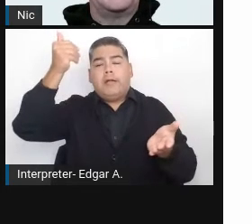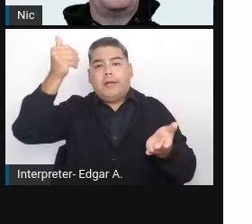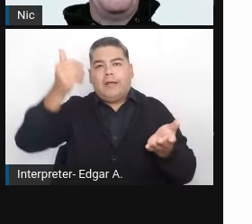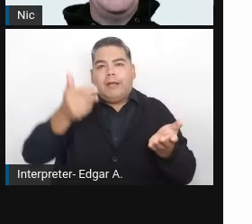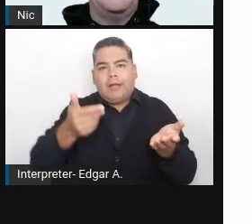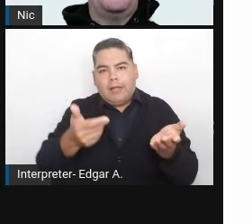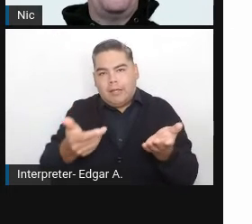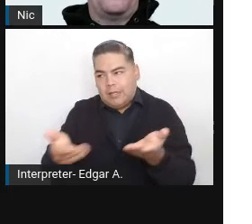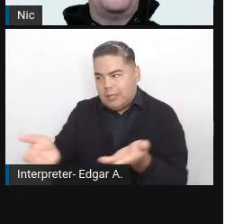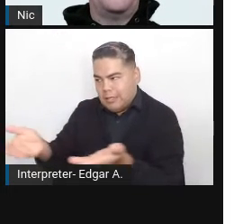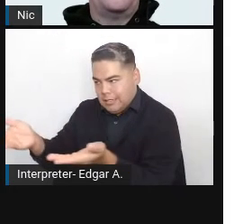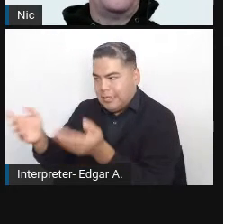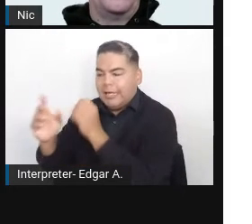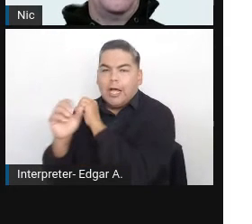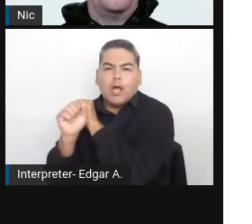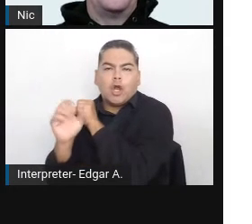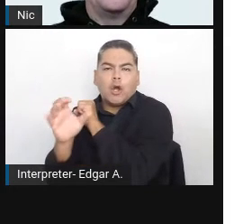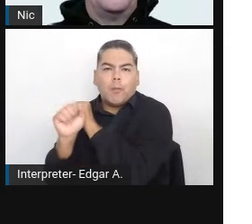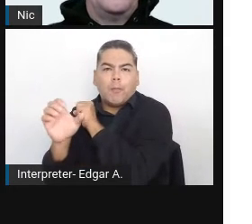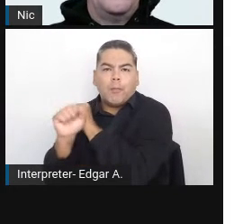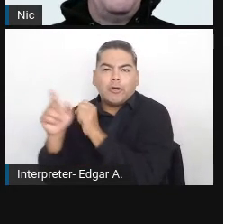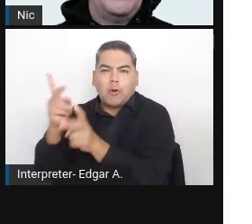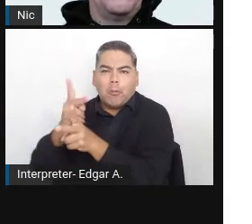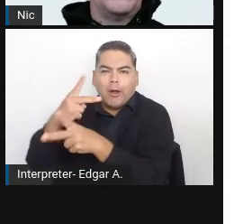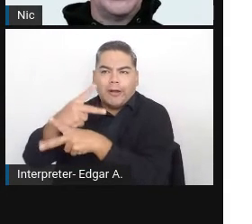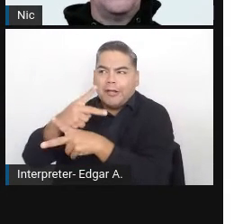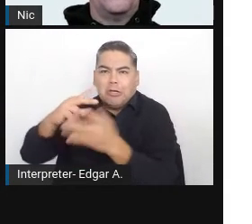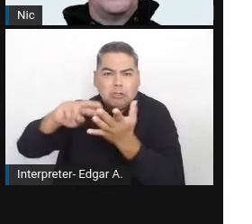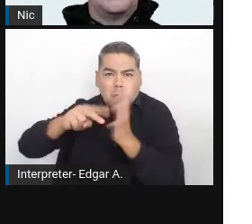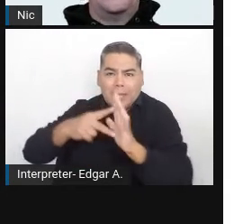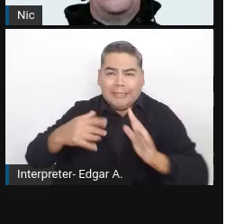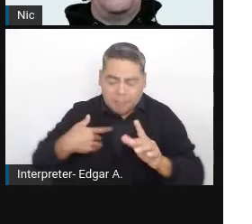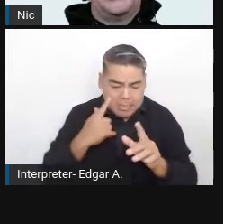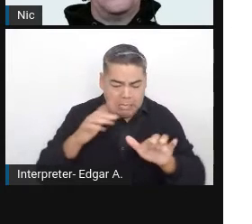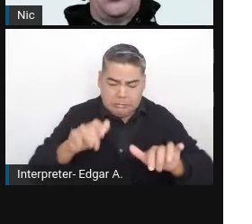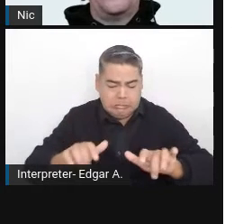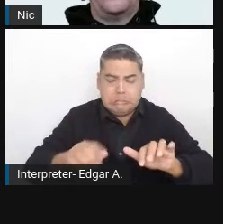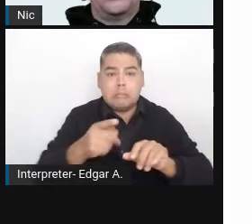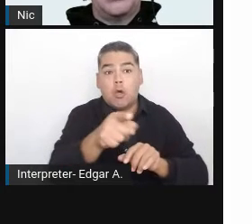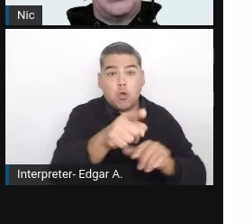It's making a profit for other people than the ones that are putting the hard work.